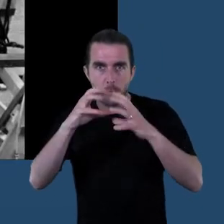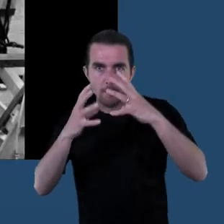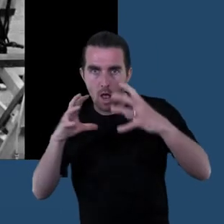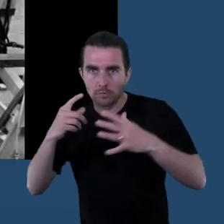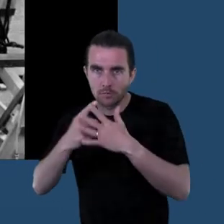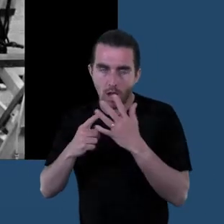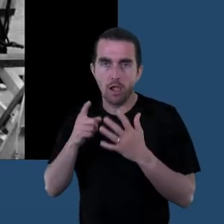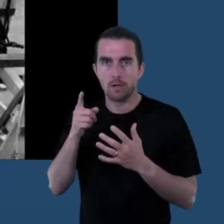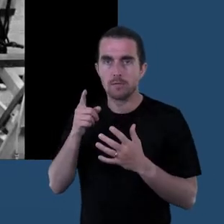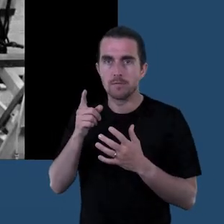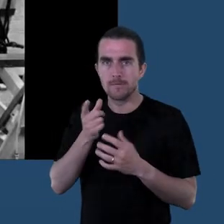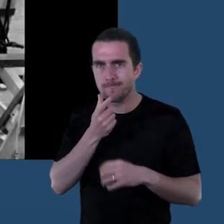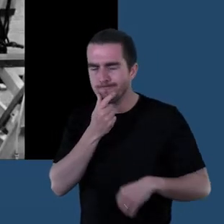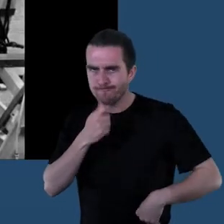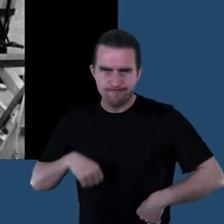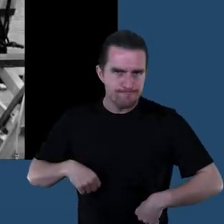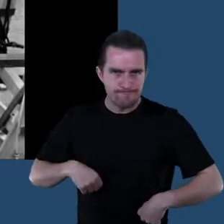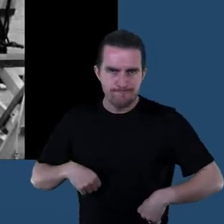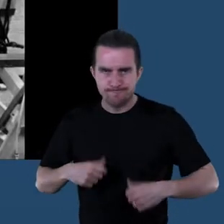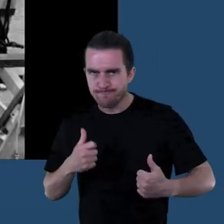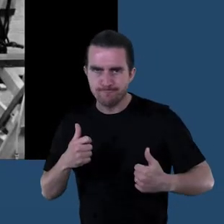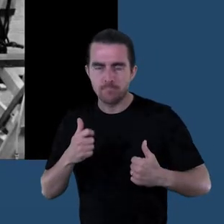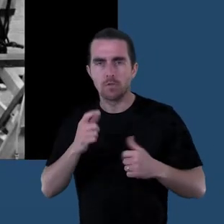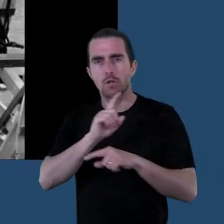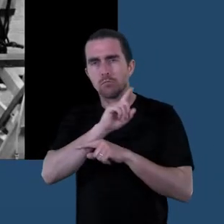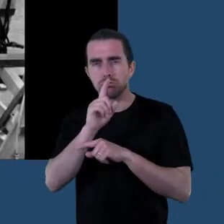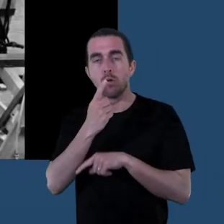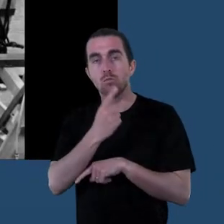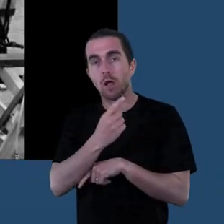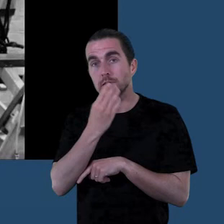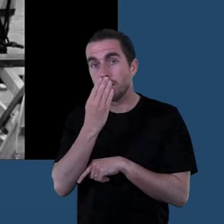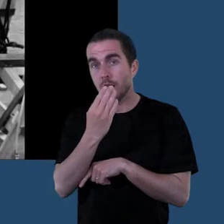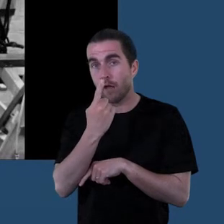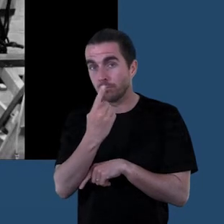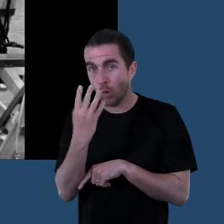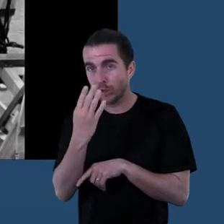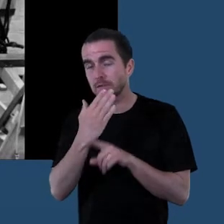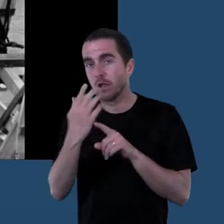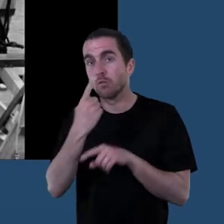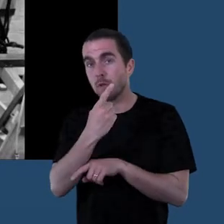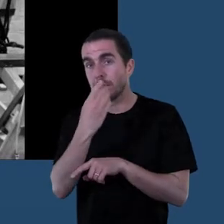And Percy, very much like I did in a way, he spent time in 1914, 1915,